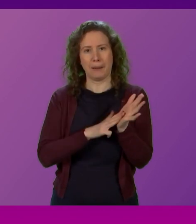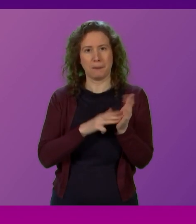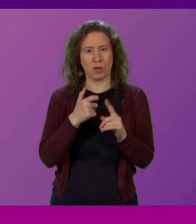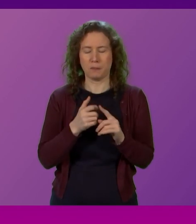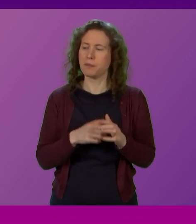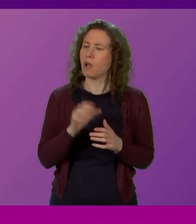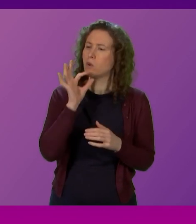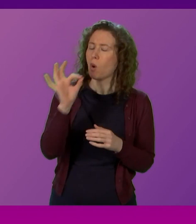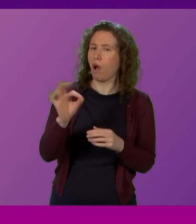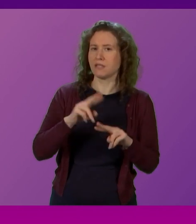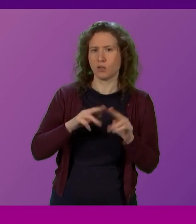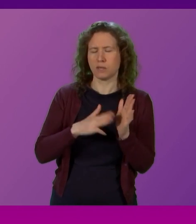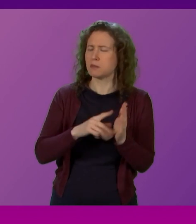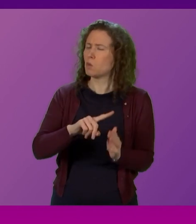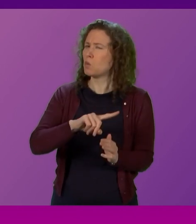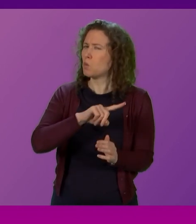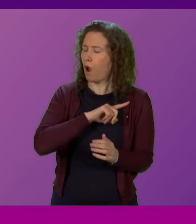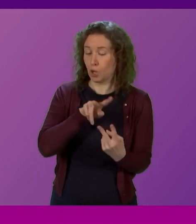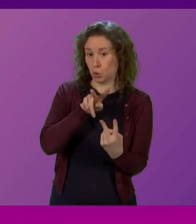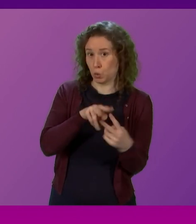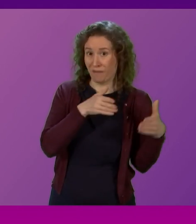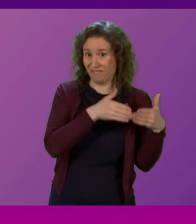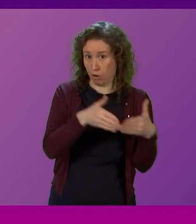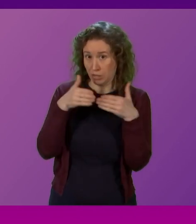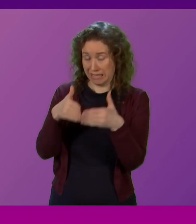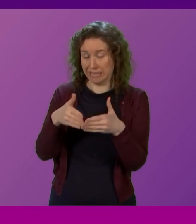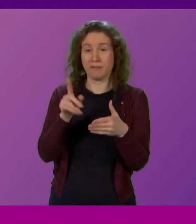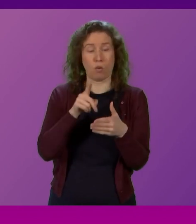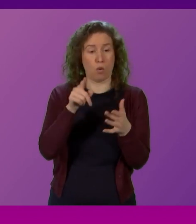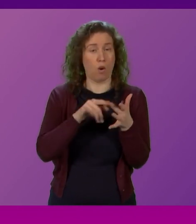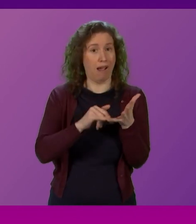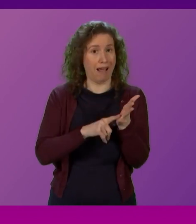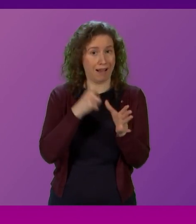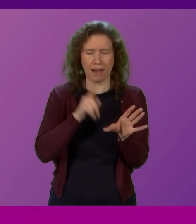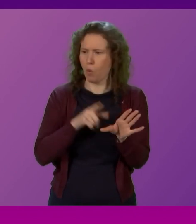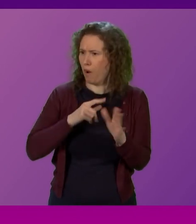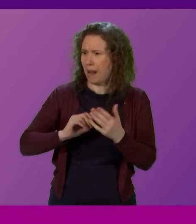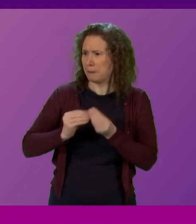To ask the First Minister for what reason two ferries that will serve Islay are being built in Turkey.